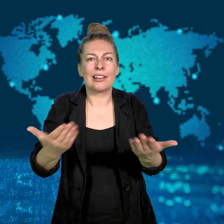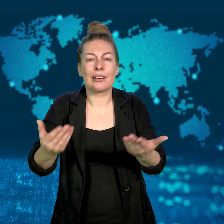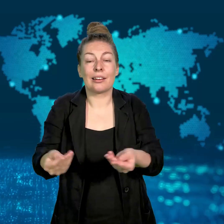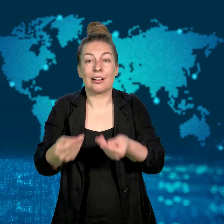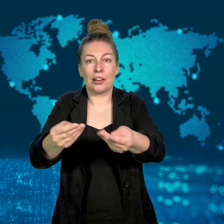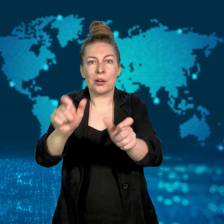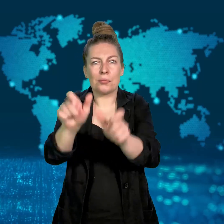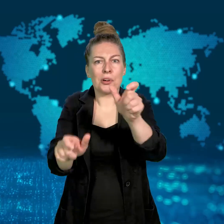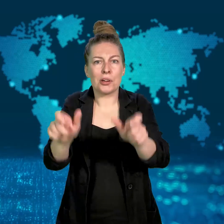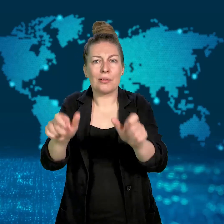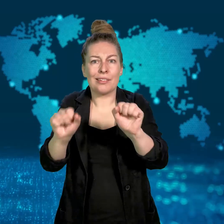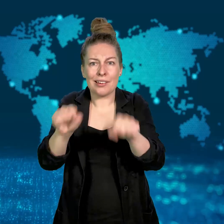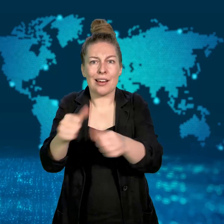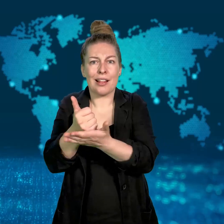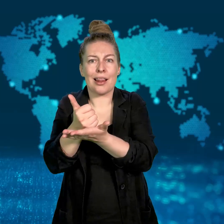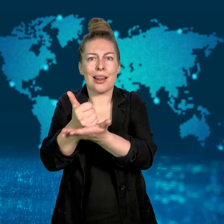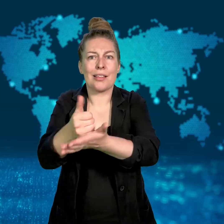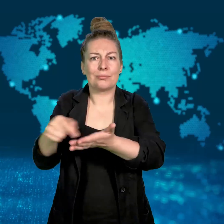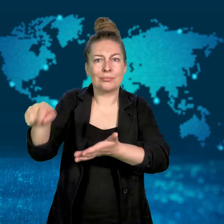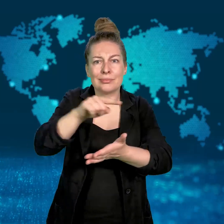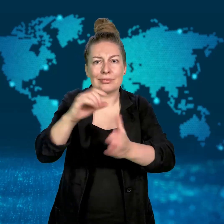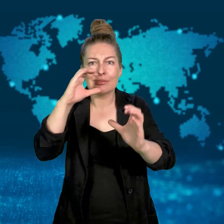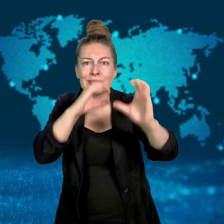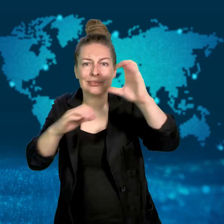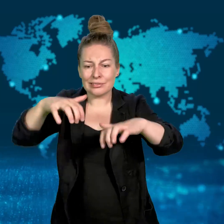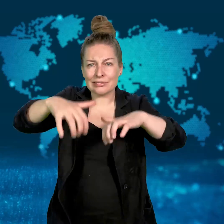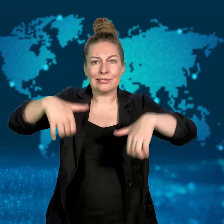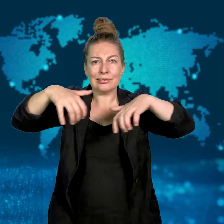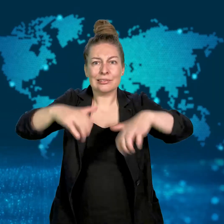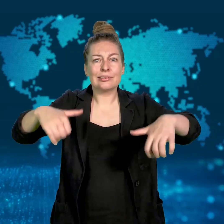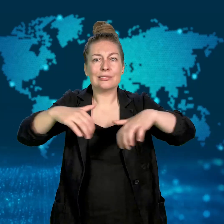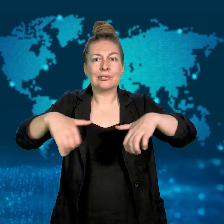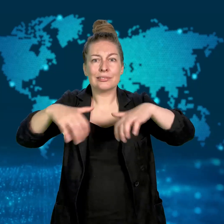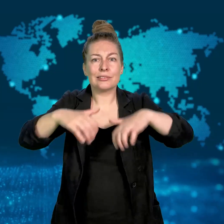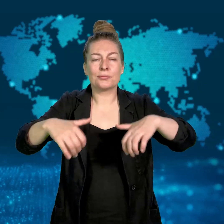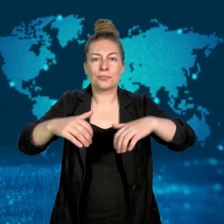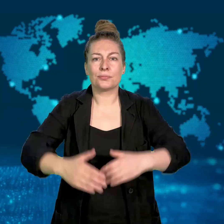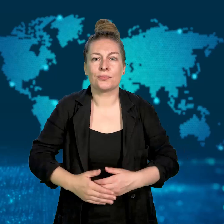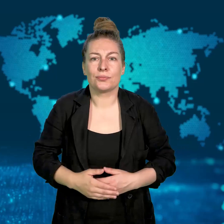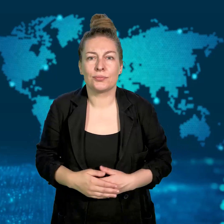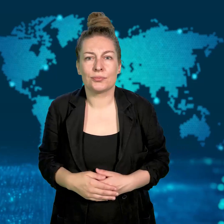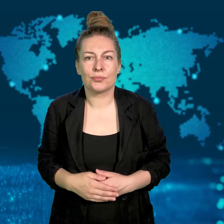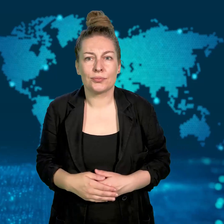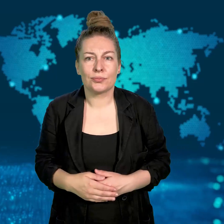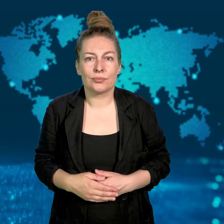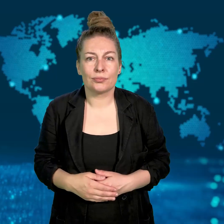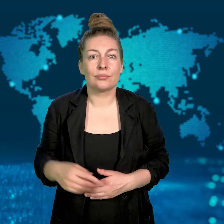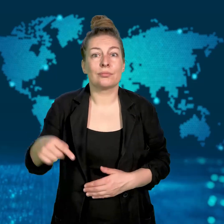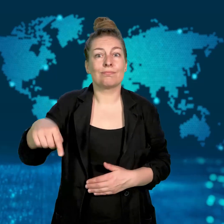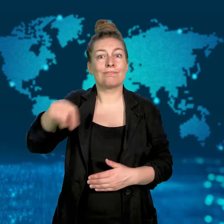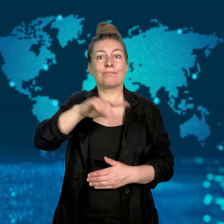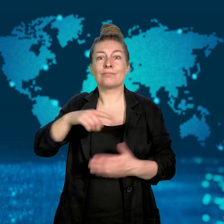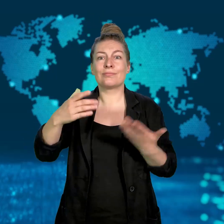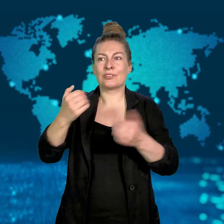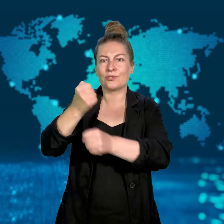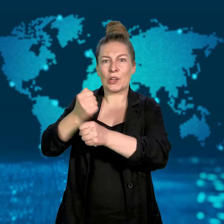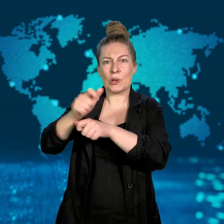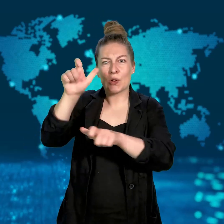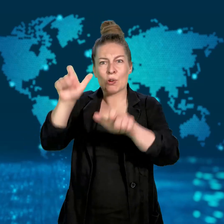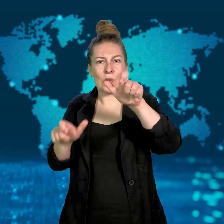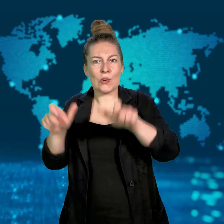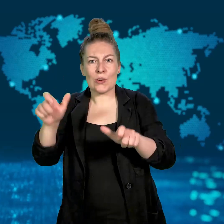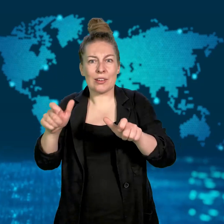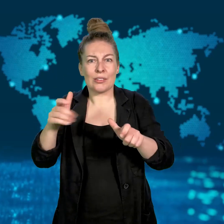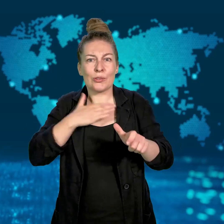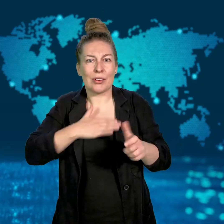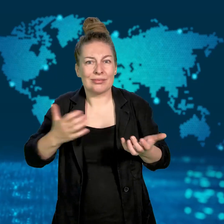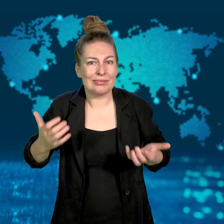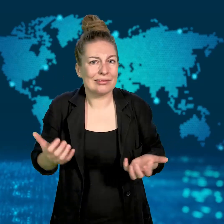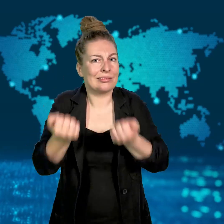An excavator has finally reached the site to help villagers who have